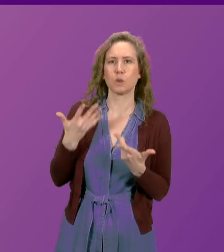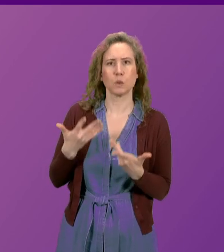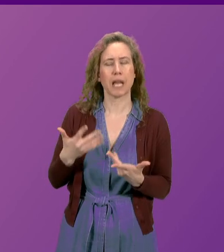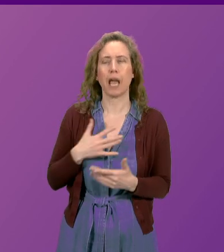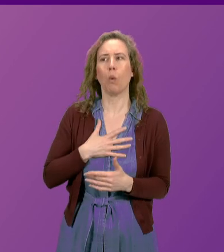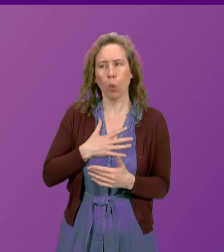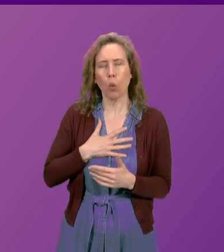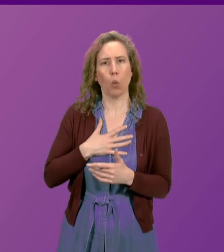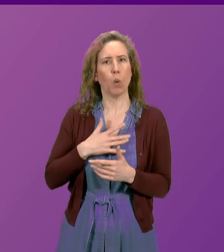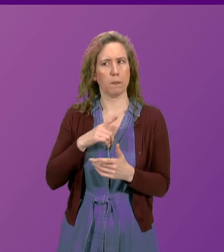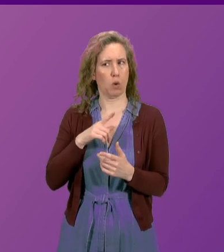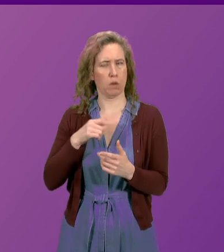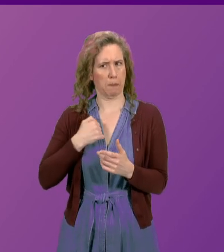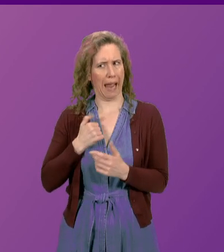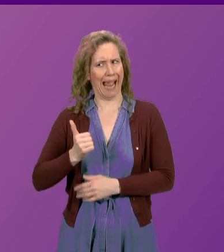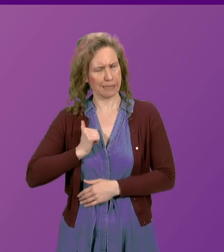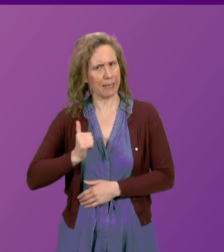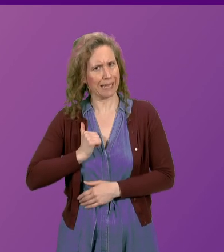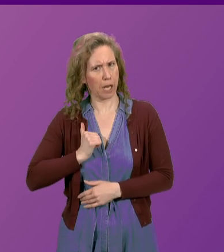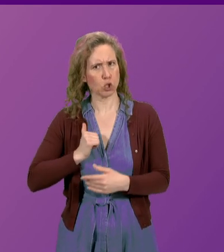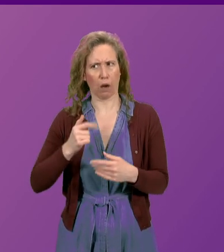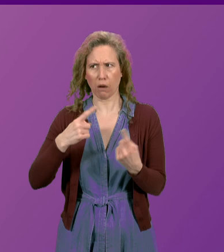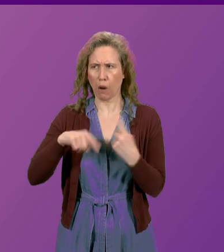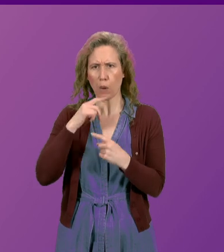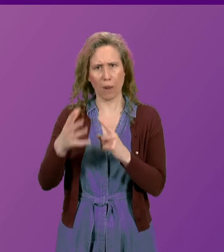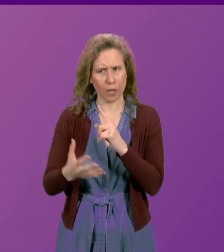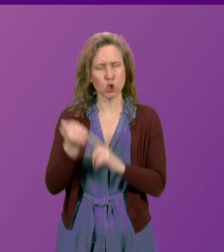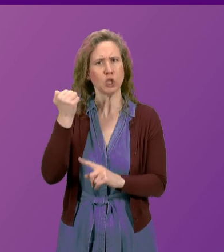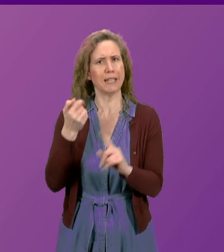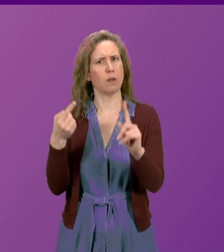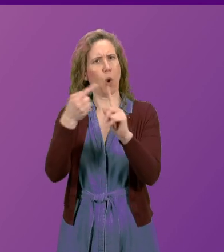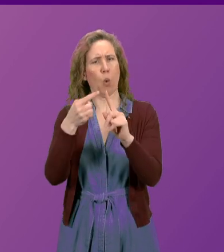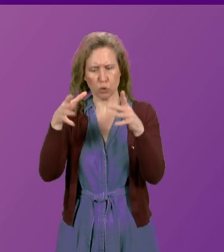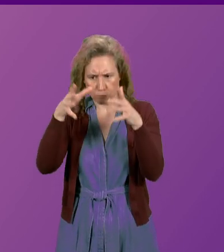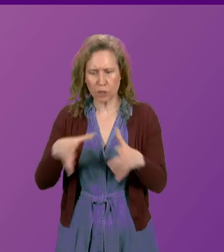given that it is my expectation that we will achieve our published targets.